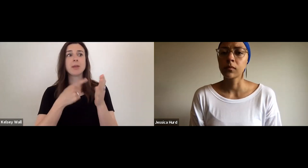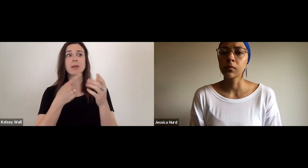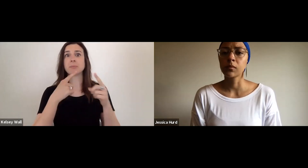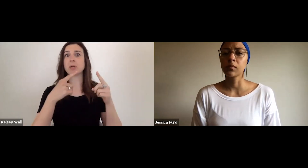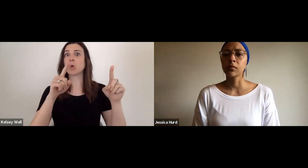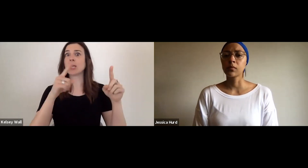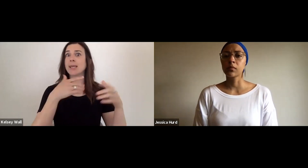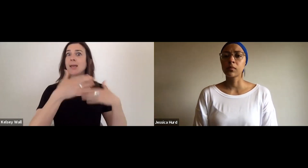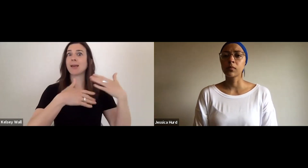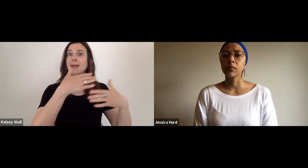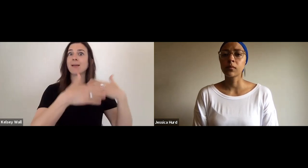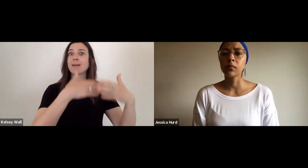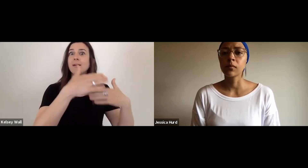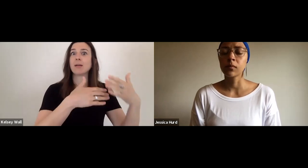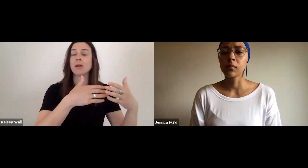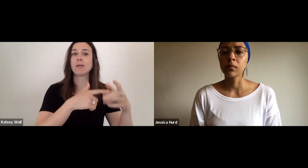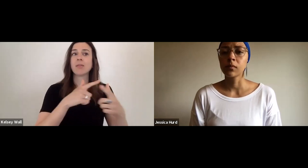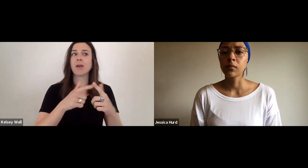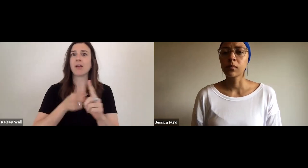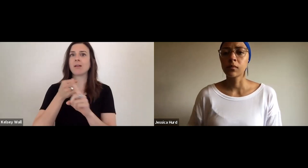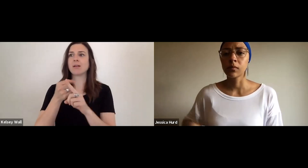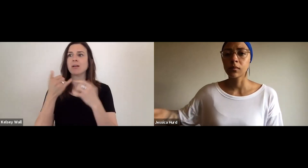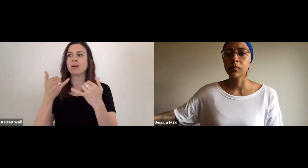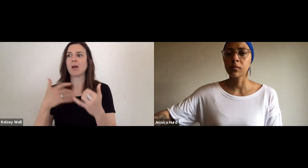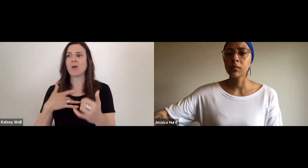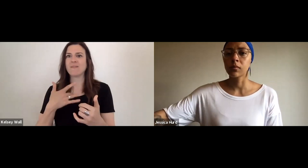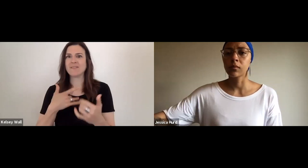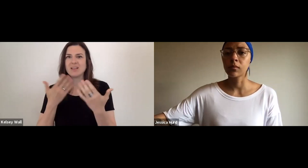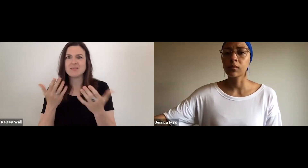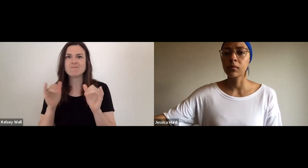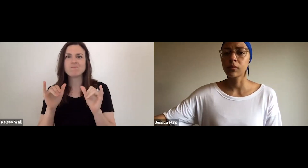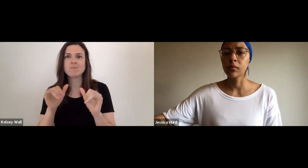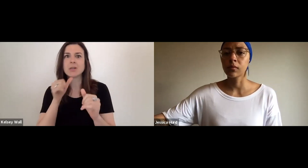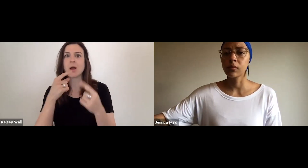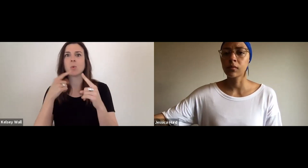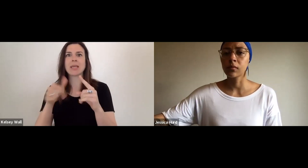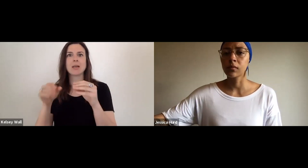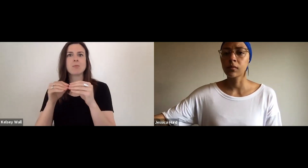to take care of and manage ourselves, and help us to be successful,